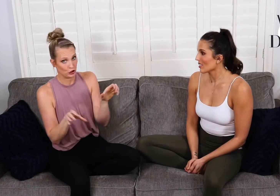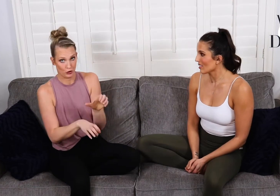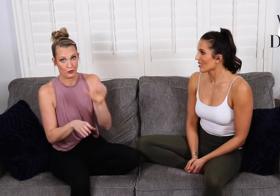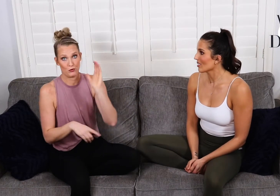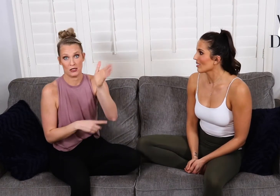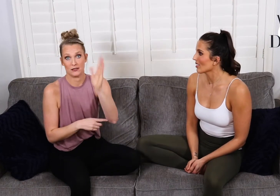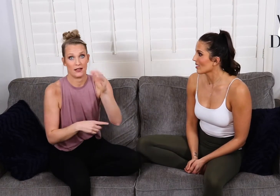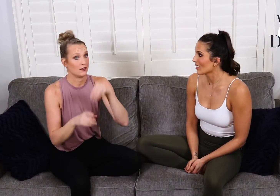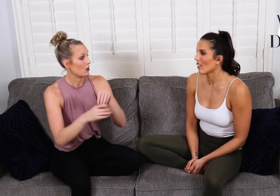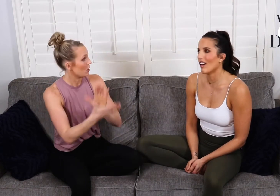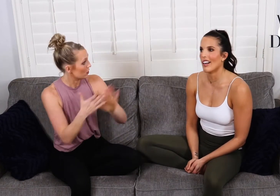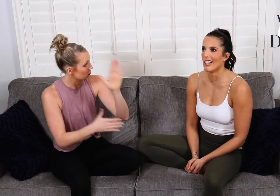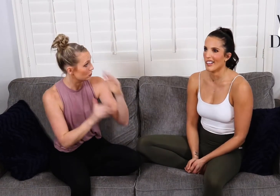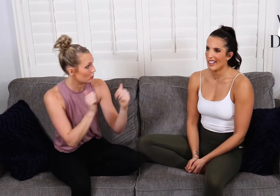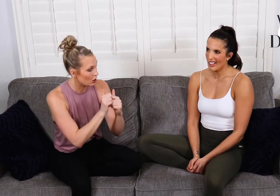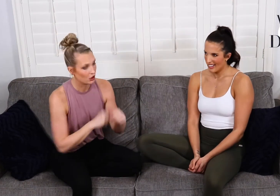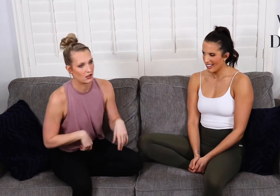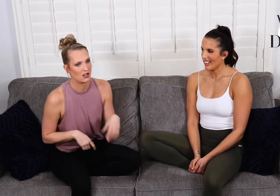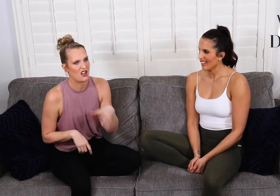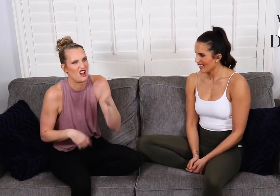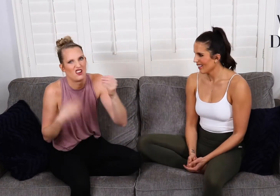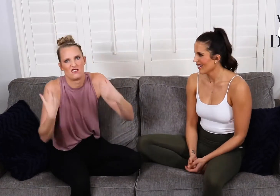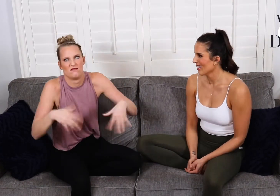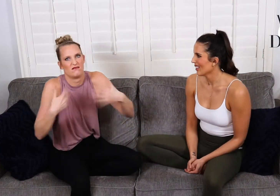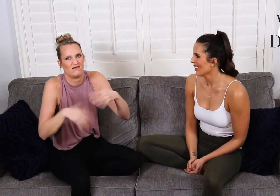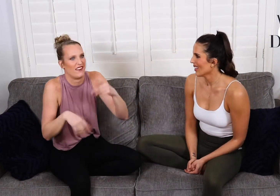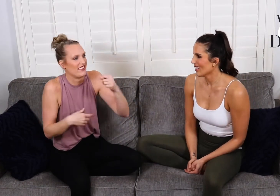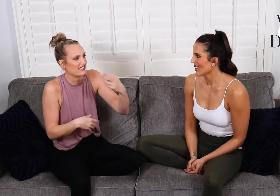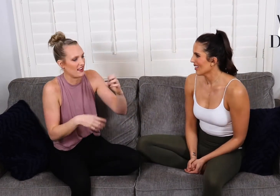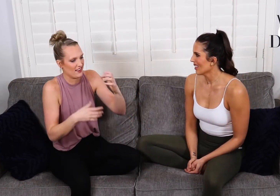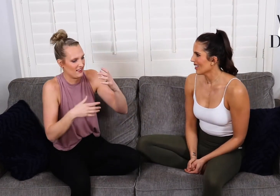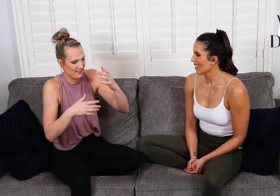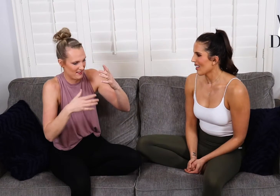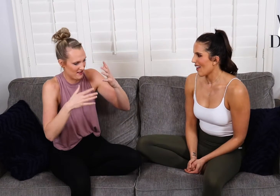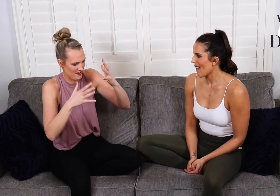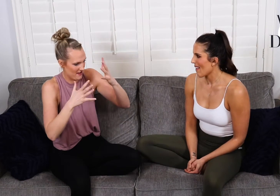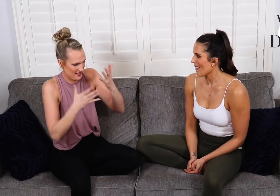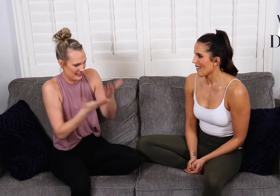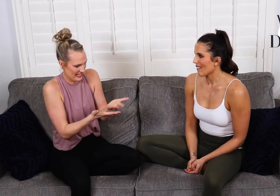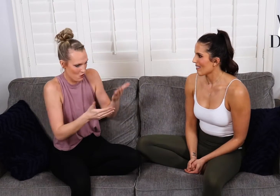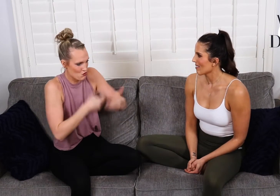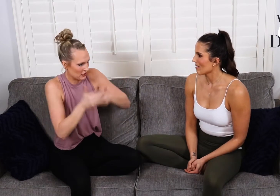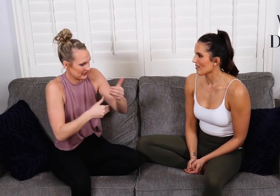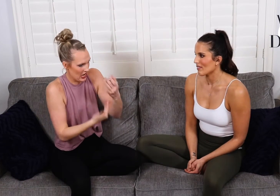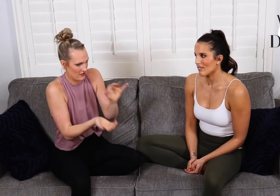opportunity to do a presentation at a college together and oh my goodness the whole process